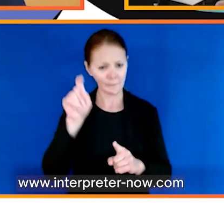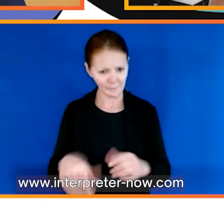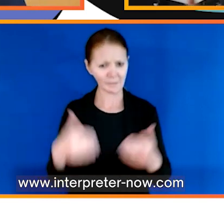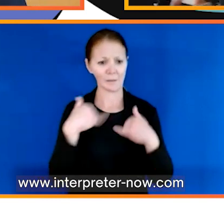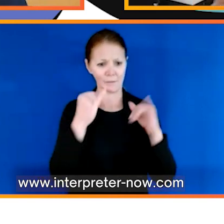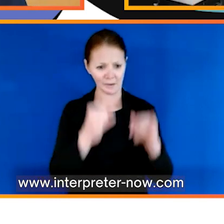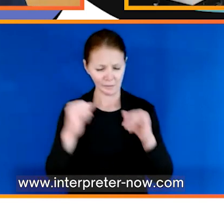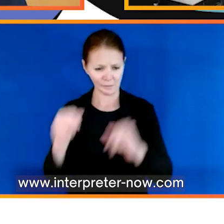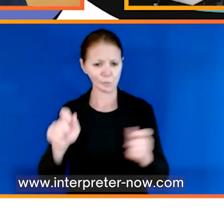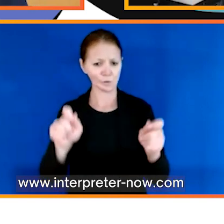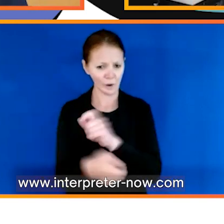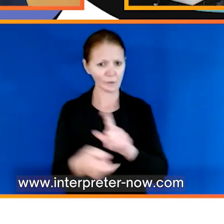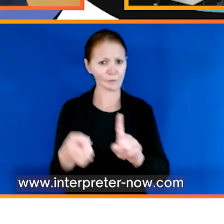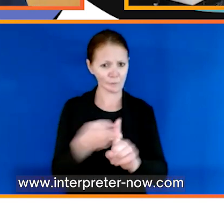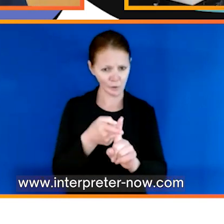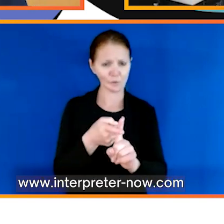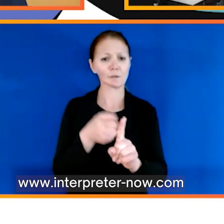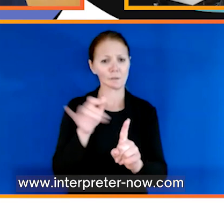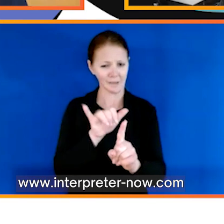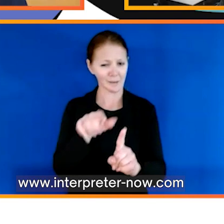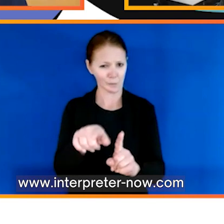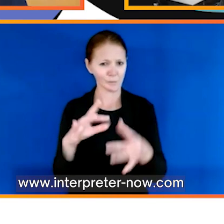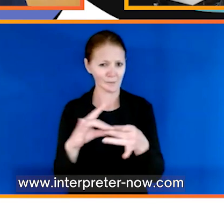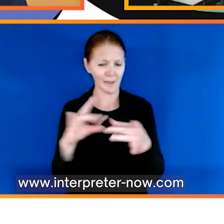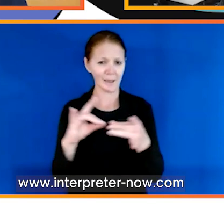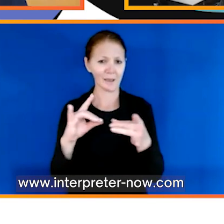they do need individual change, like you were saying.